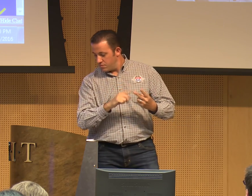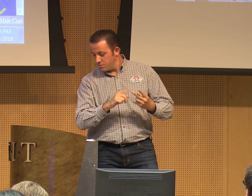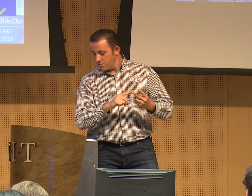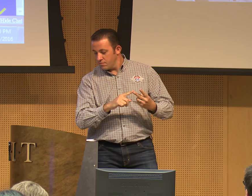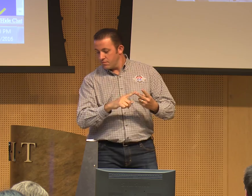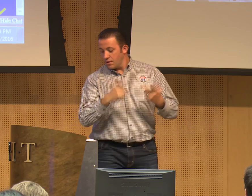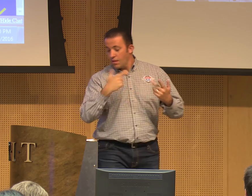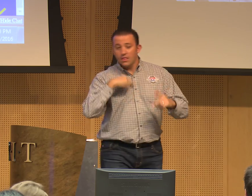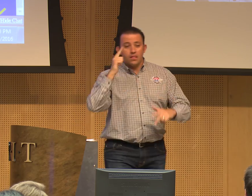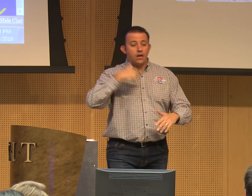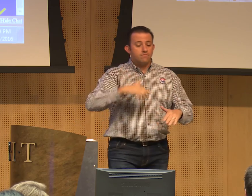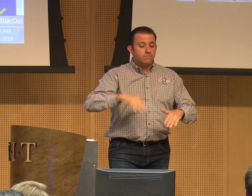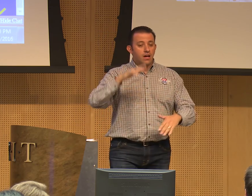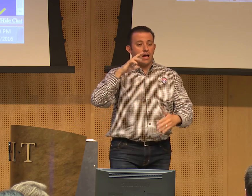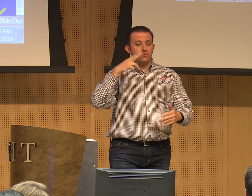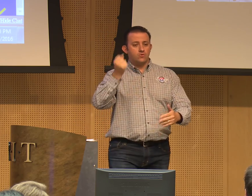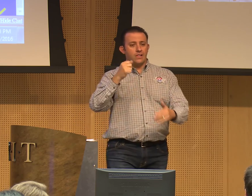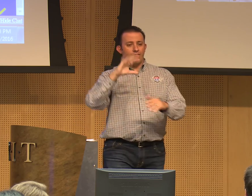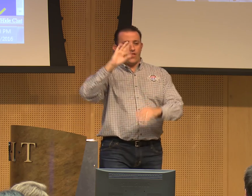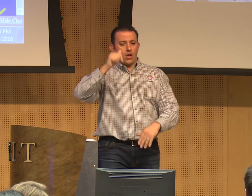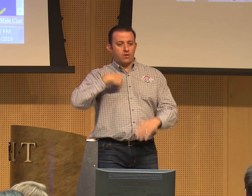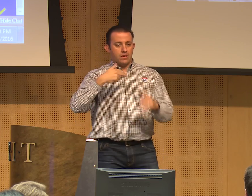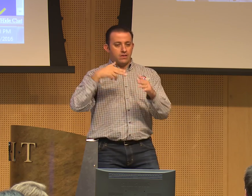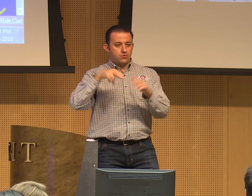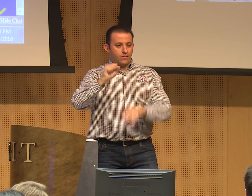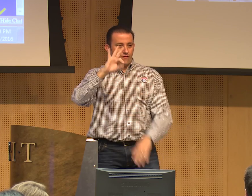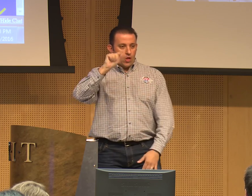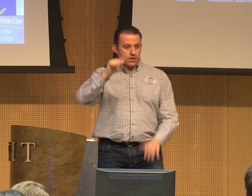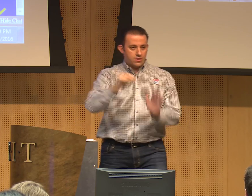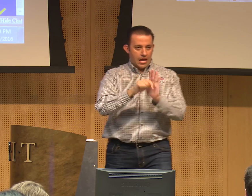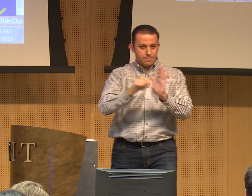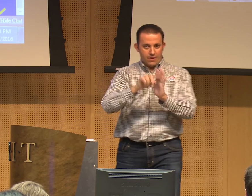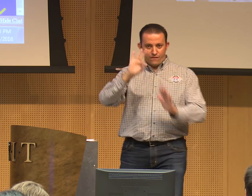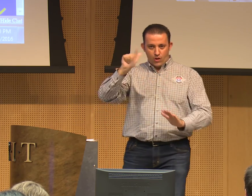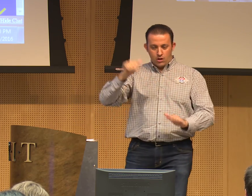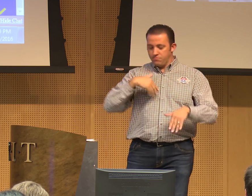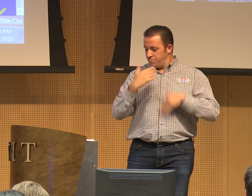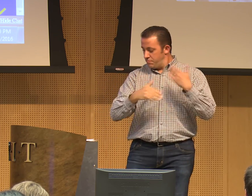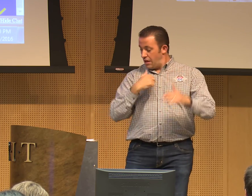Um, and then in high school, I went to school in Florida,